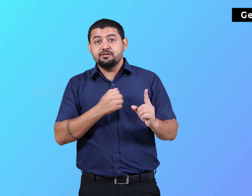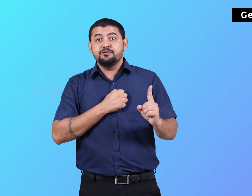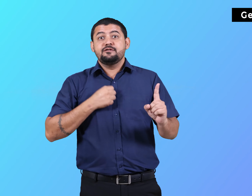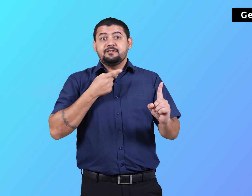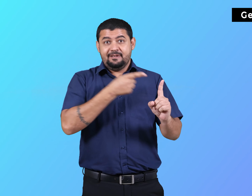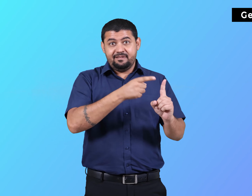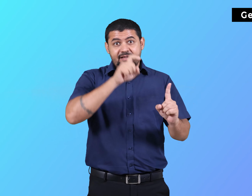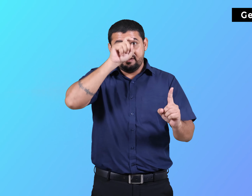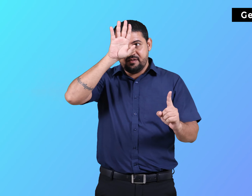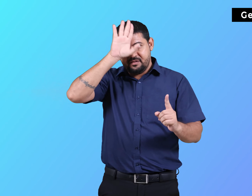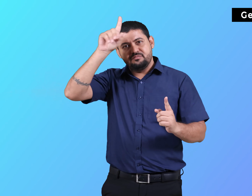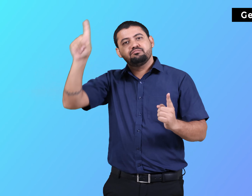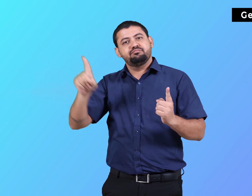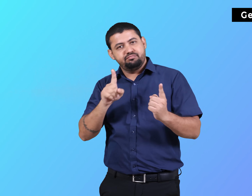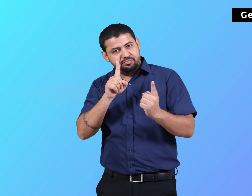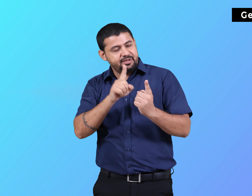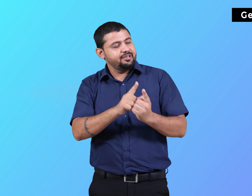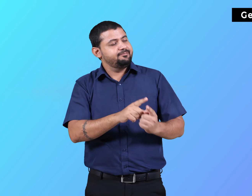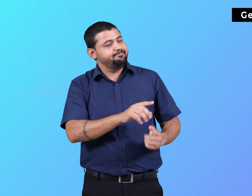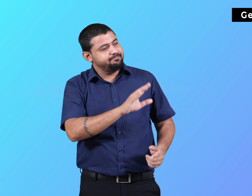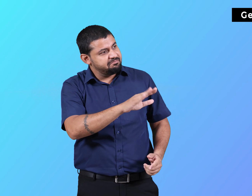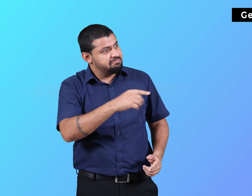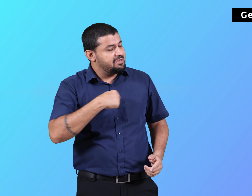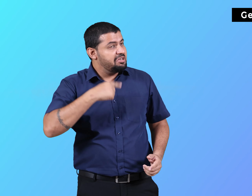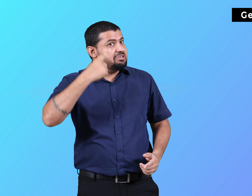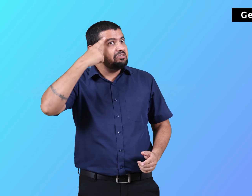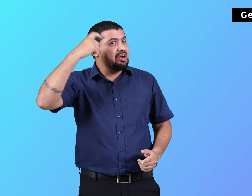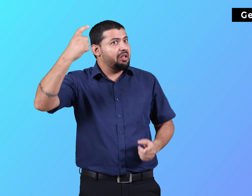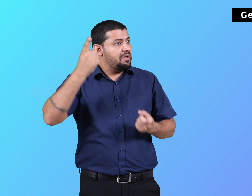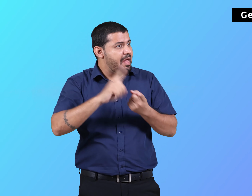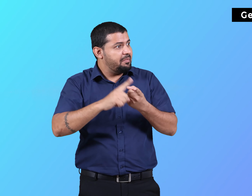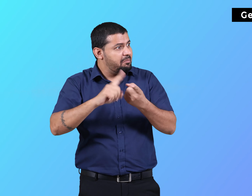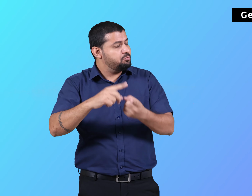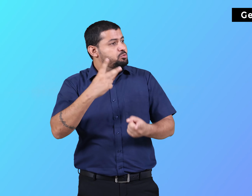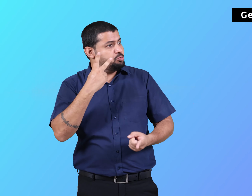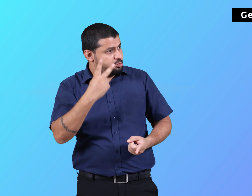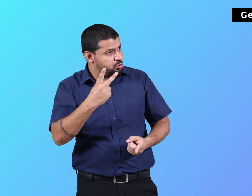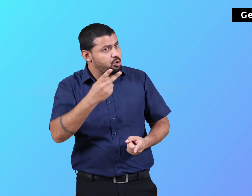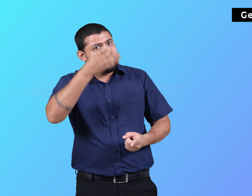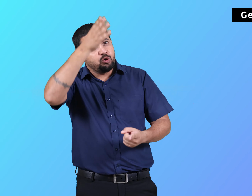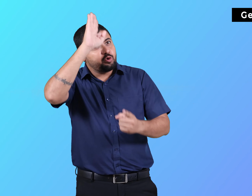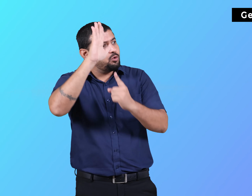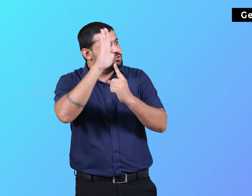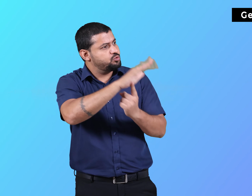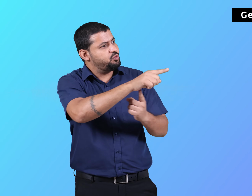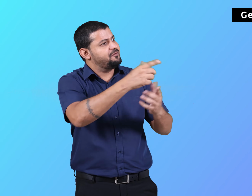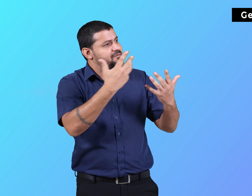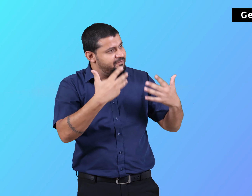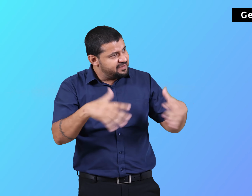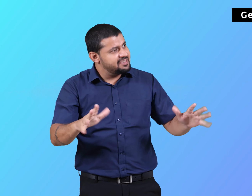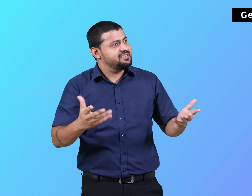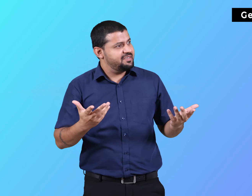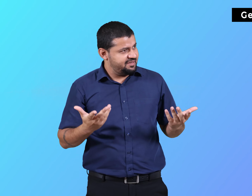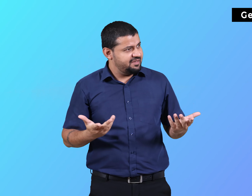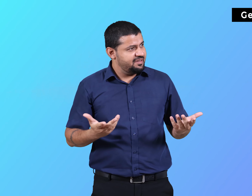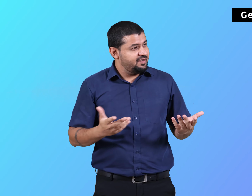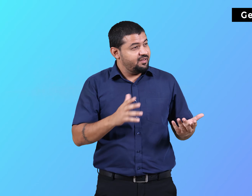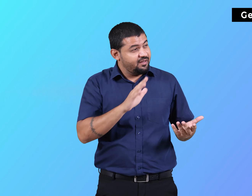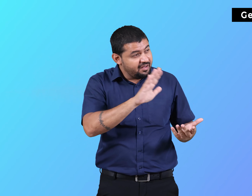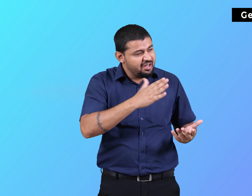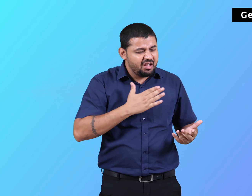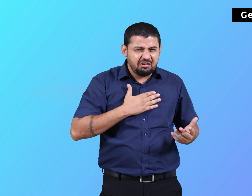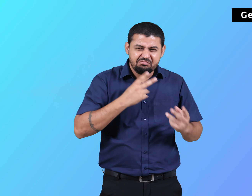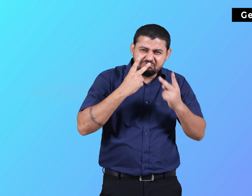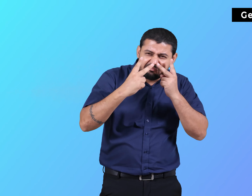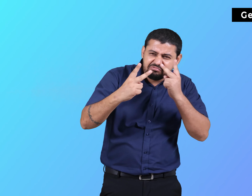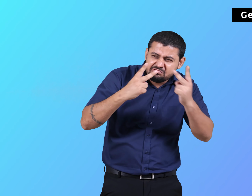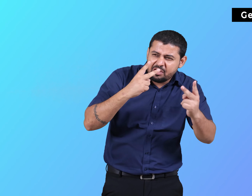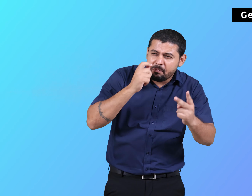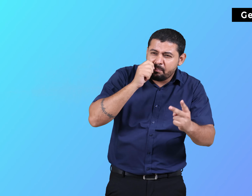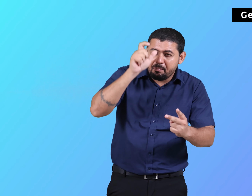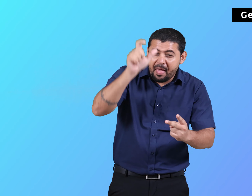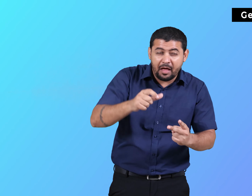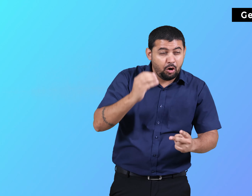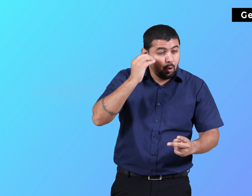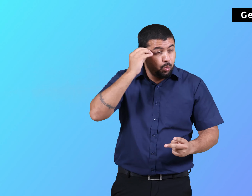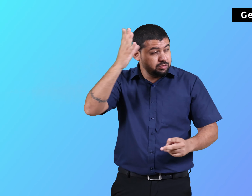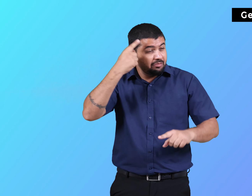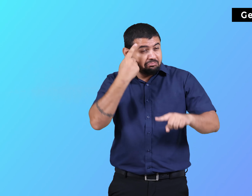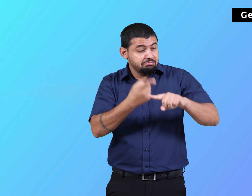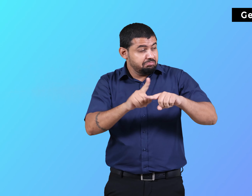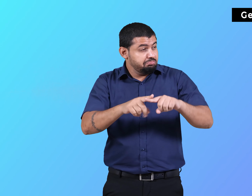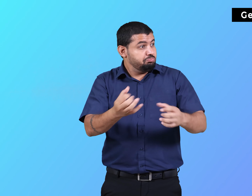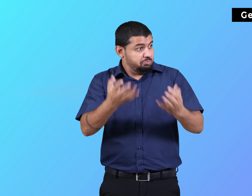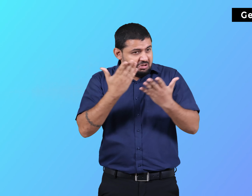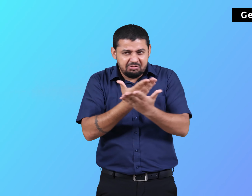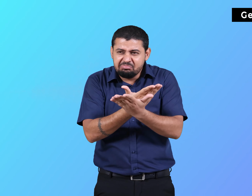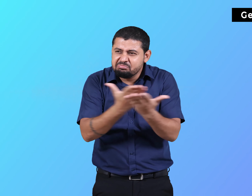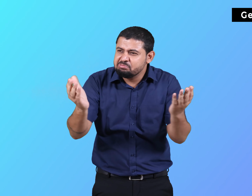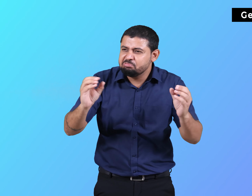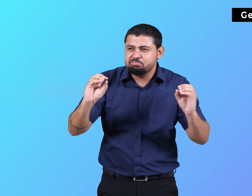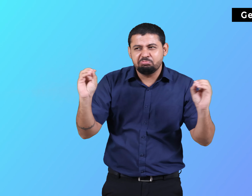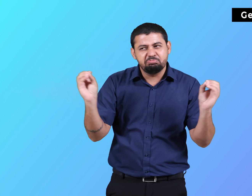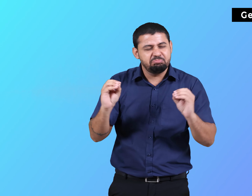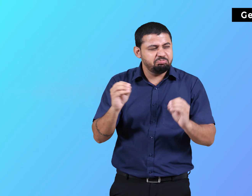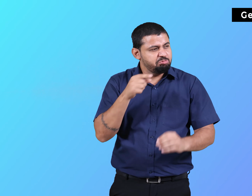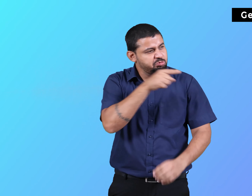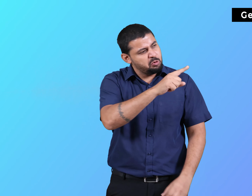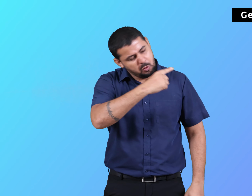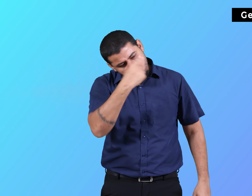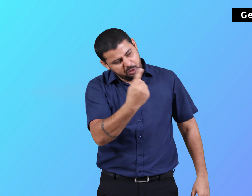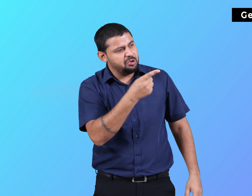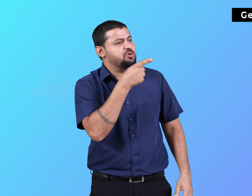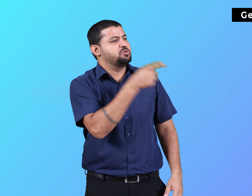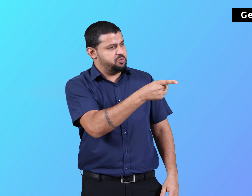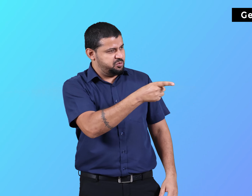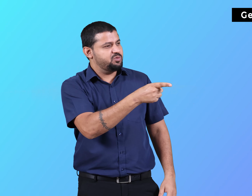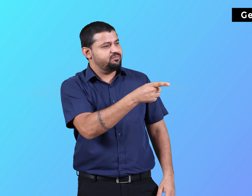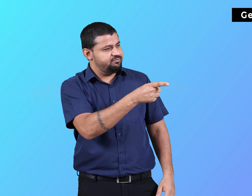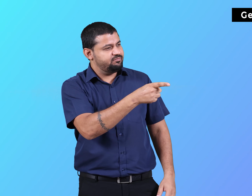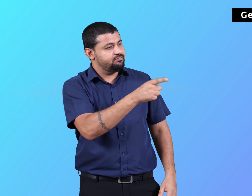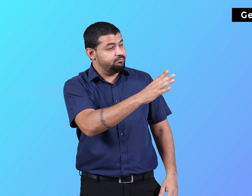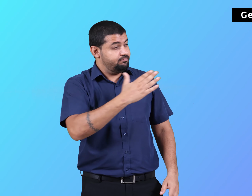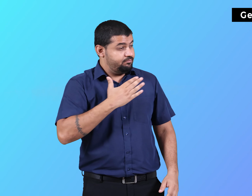So Pharaoh said to Joseph, “God has shown you all these things. So I think there is no one as wise and capable as you.